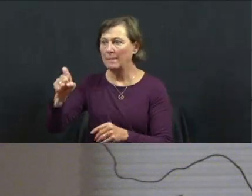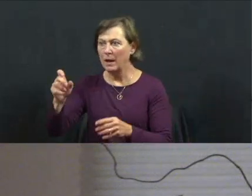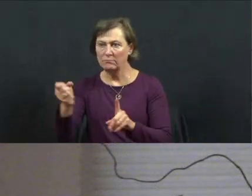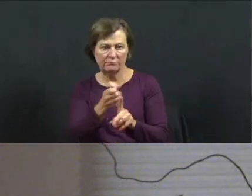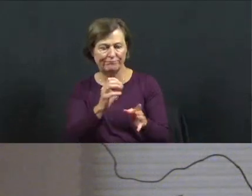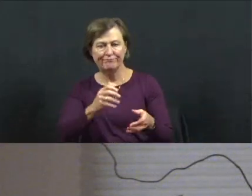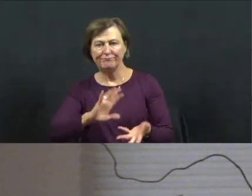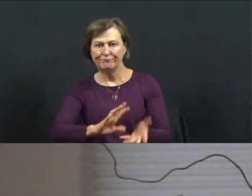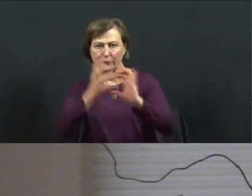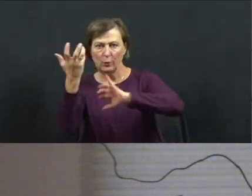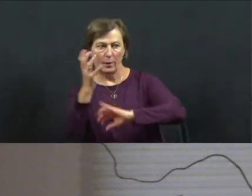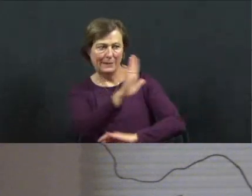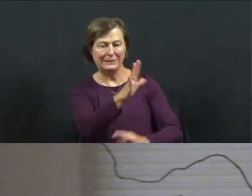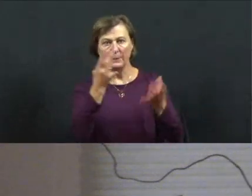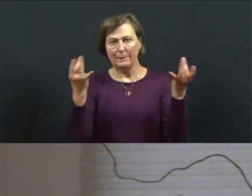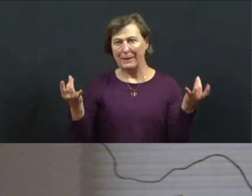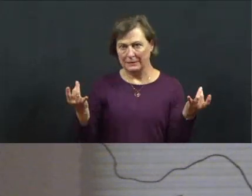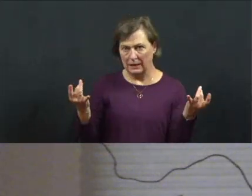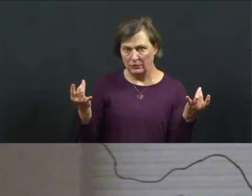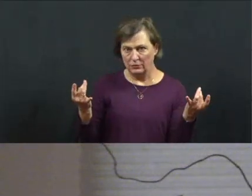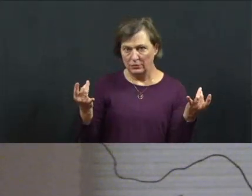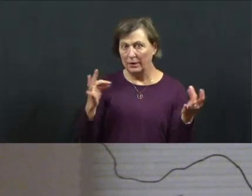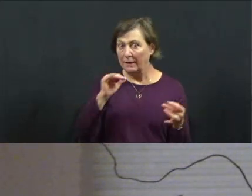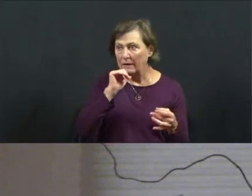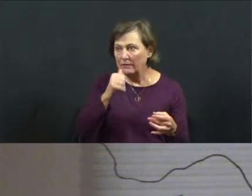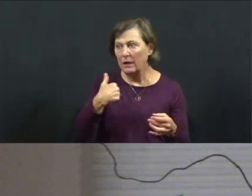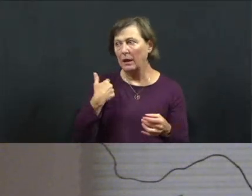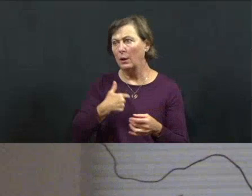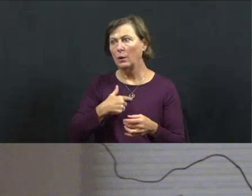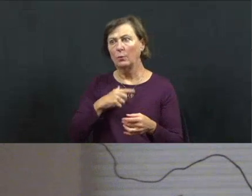we are doomed!" So, Mara and his evil forces tried